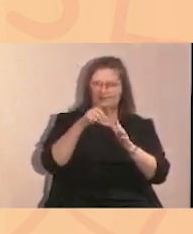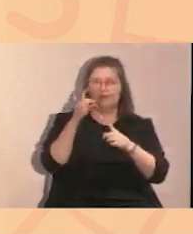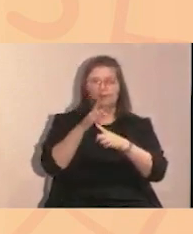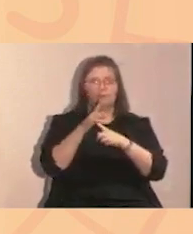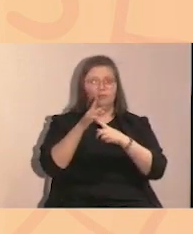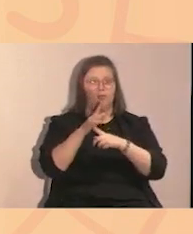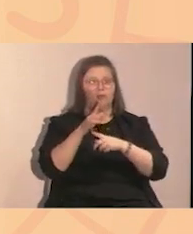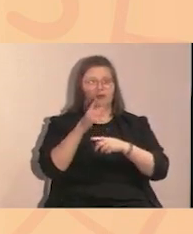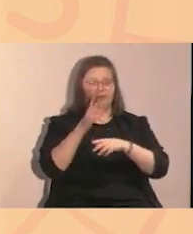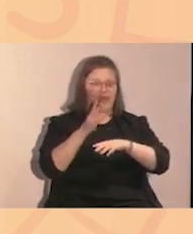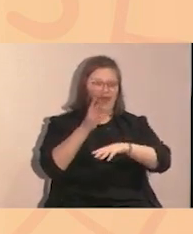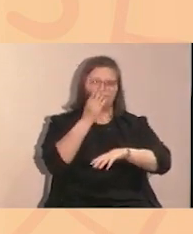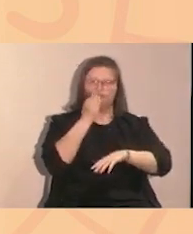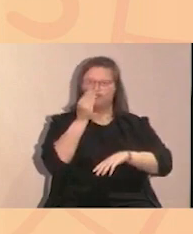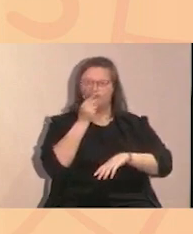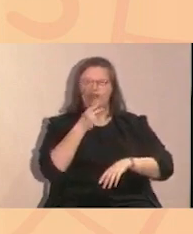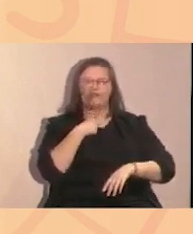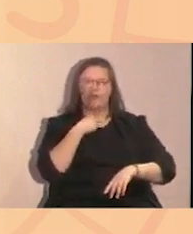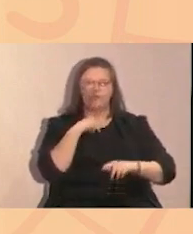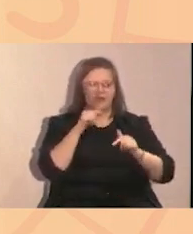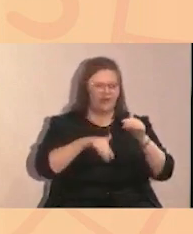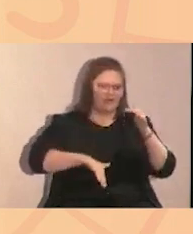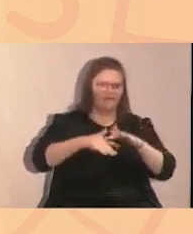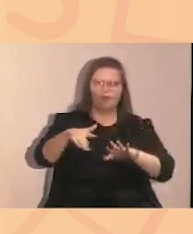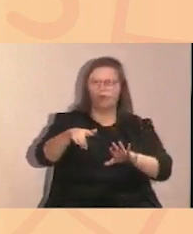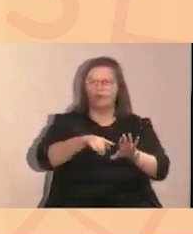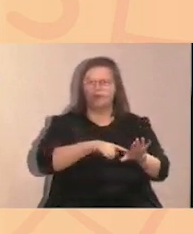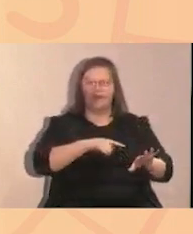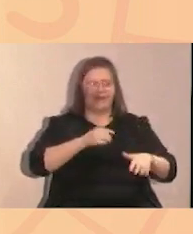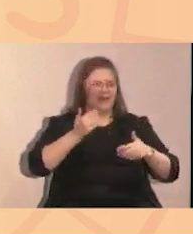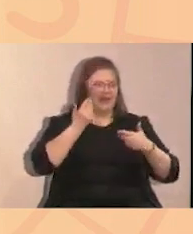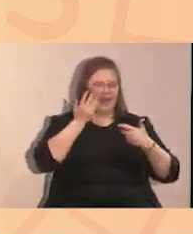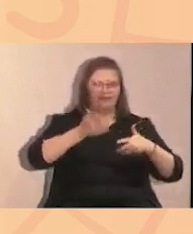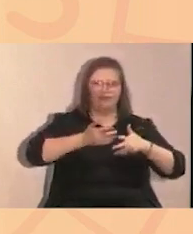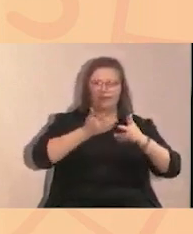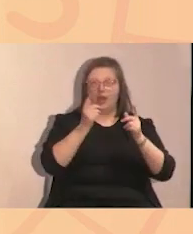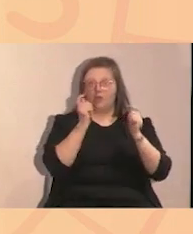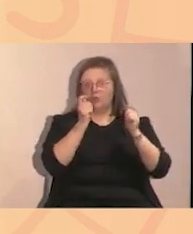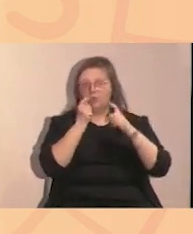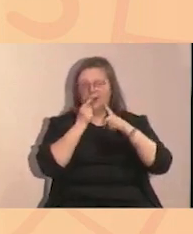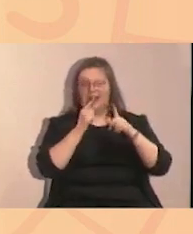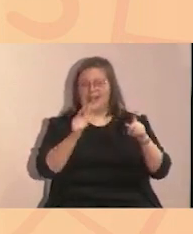brown voices are there all year in every possible way. We're about to announce some changes to the way we name our galleries.